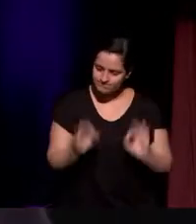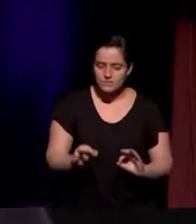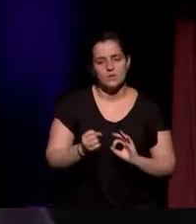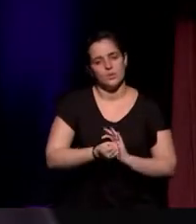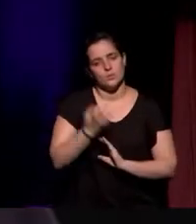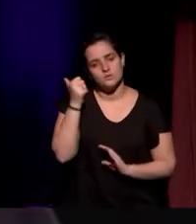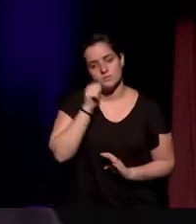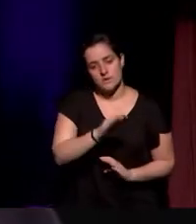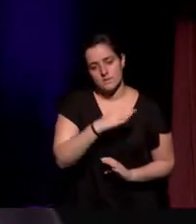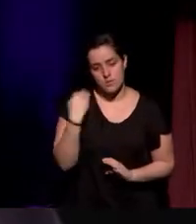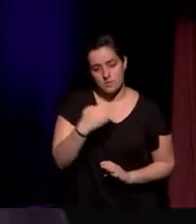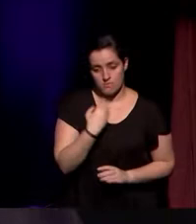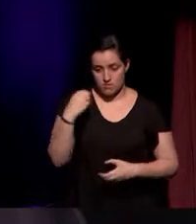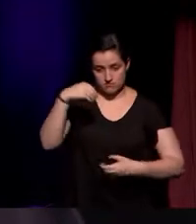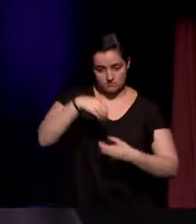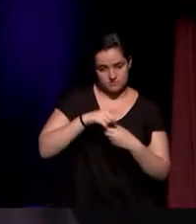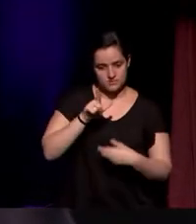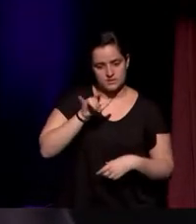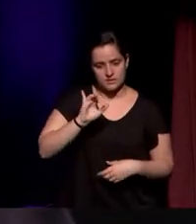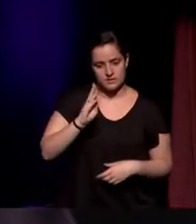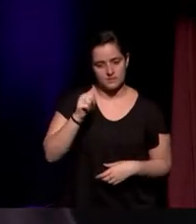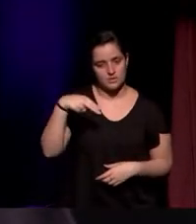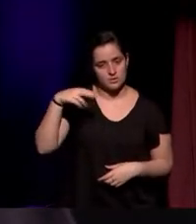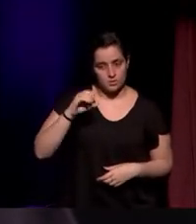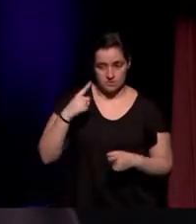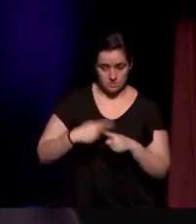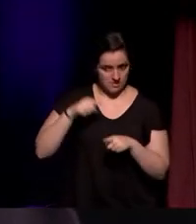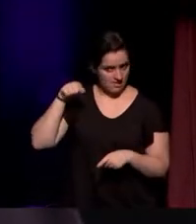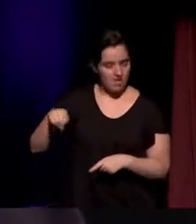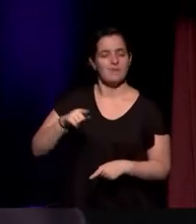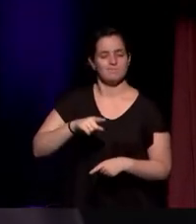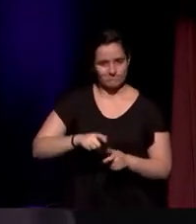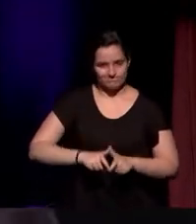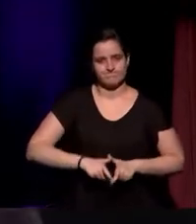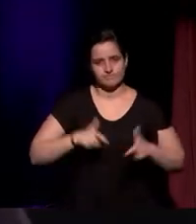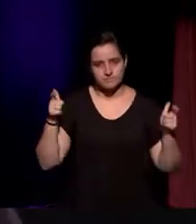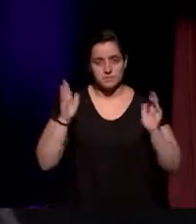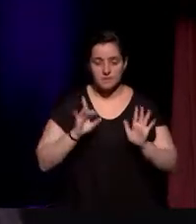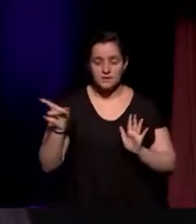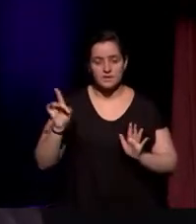die in Lebanon, that the feminicide there is great, but it is legitimated by religion